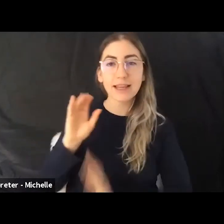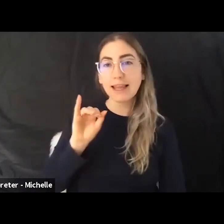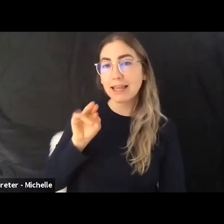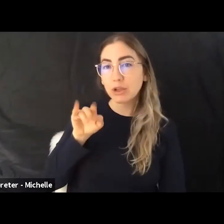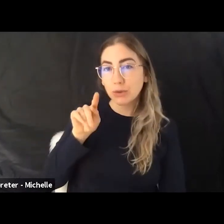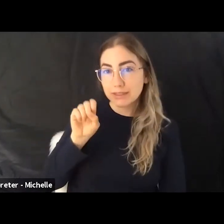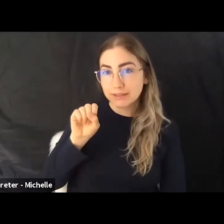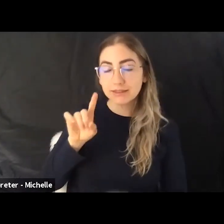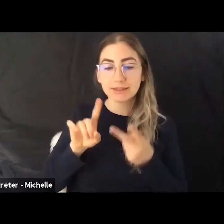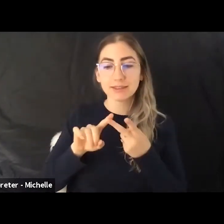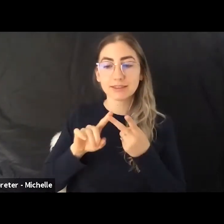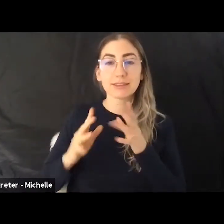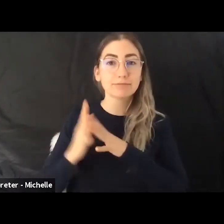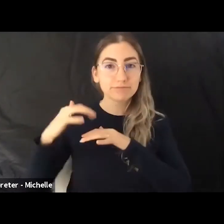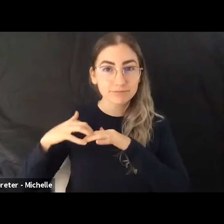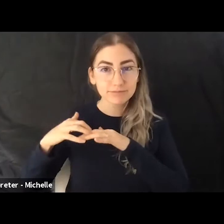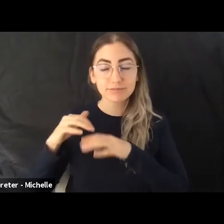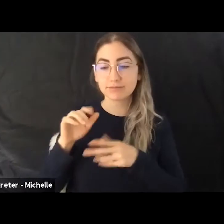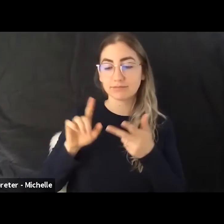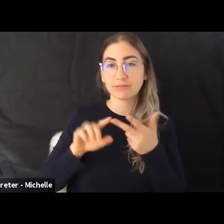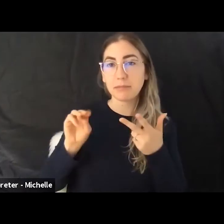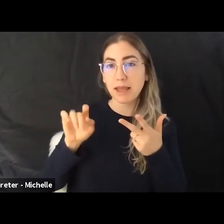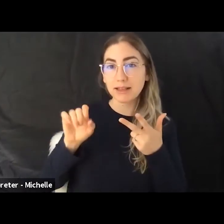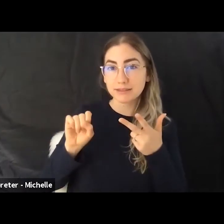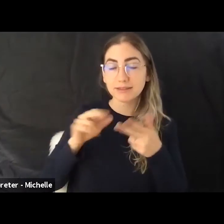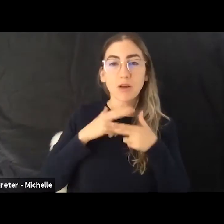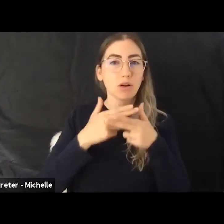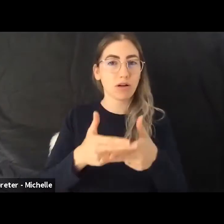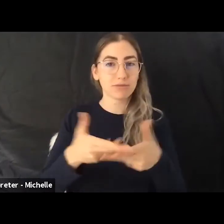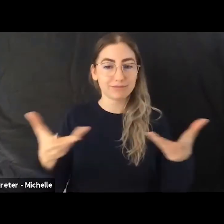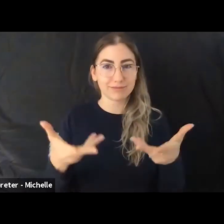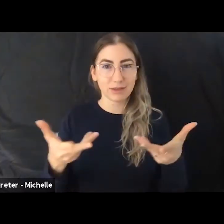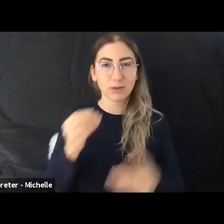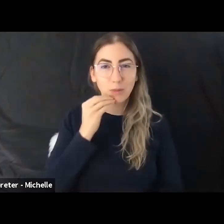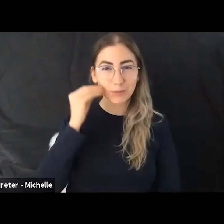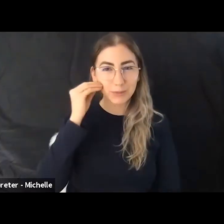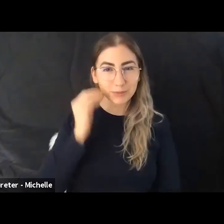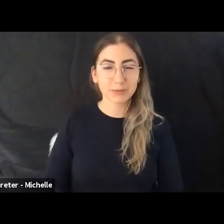PEOPLE THAT CALL THIS LAND HOME. METIS. . -- METIS. PLEASE JOIN ME A MOMENT ON PLEASE JOIN ME A MOMENT ON REFLECTION TO ACKNOWLEDGE THE